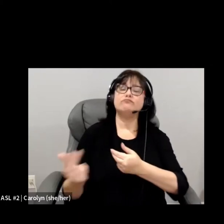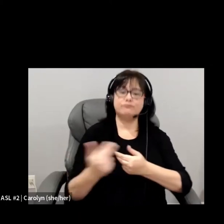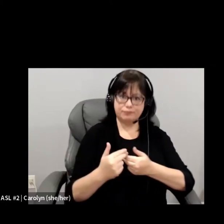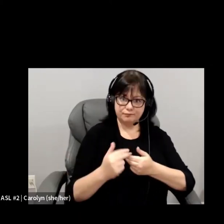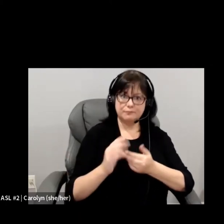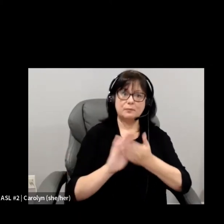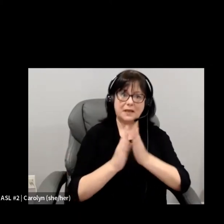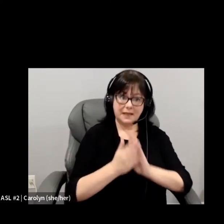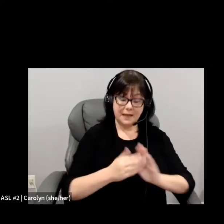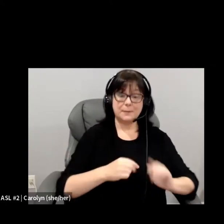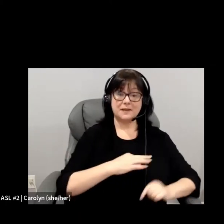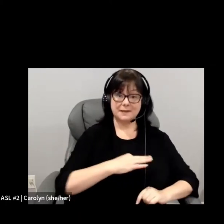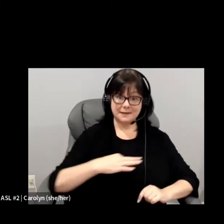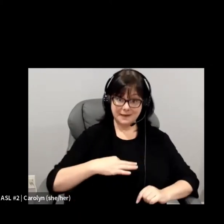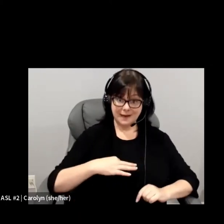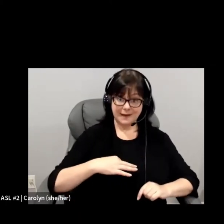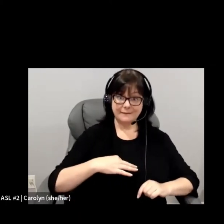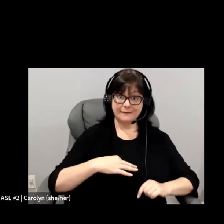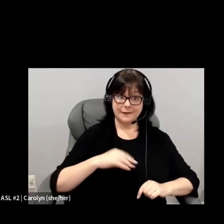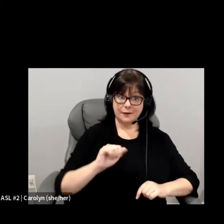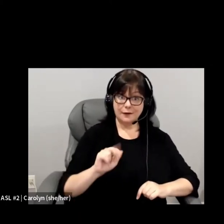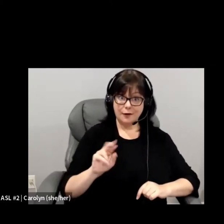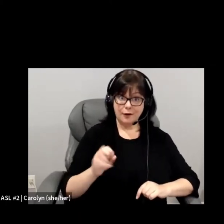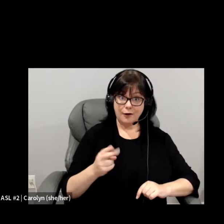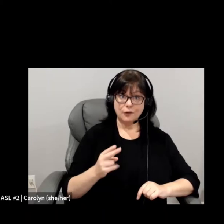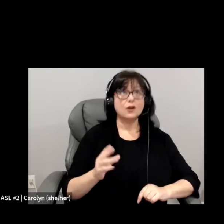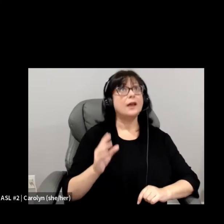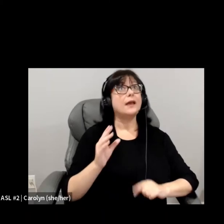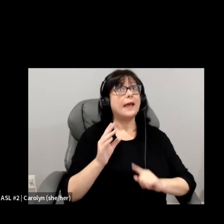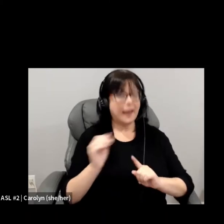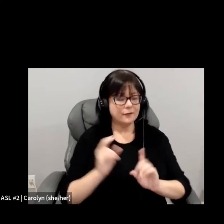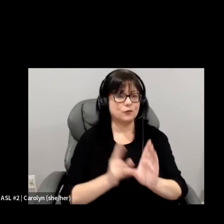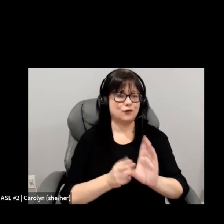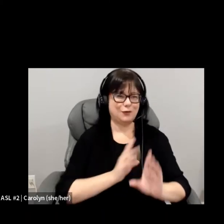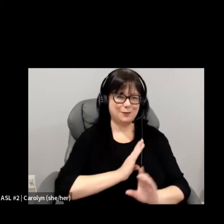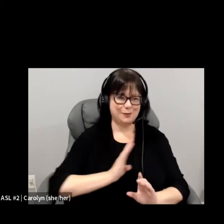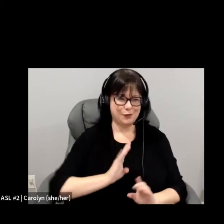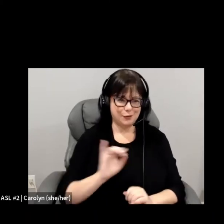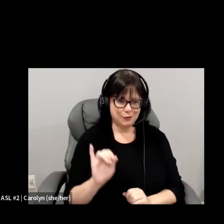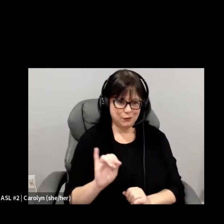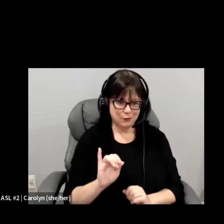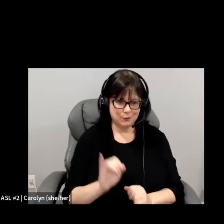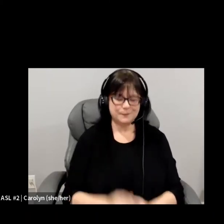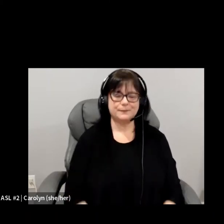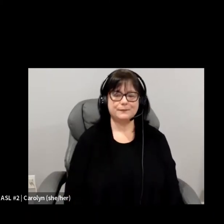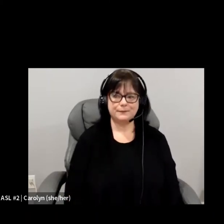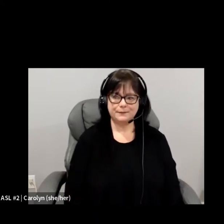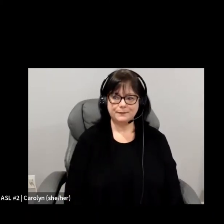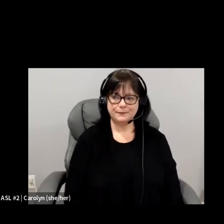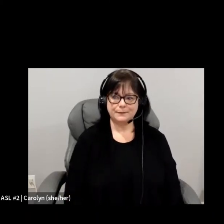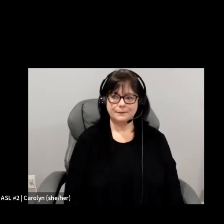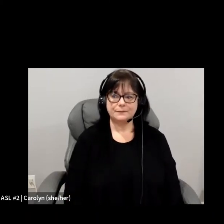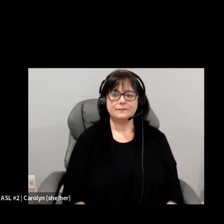AND BOARD MEMBERS. I THINK I GOT THAT RIGHT. ROXANNE COULDN'T BE WITH US TONIGHT.